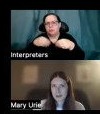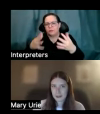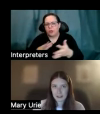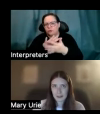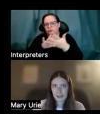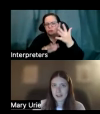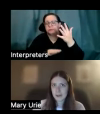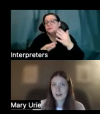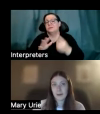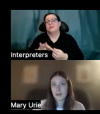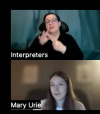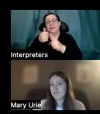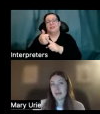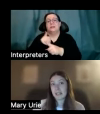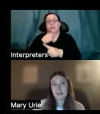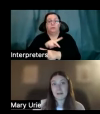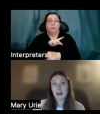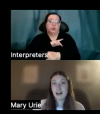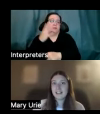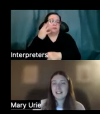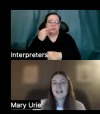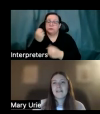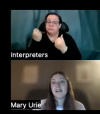a personal experience with it, which many of them do not. They